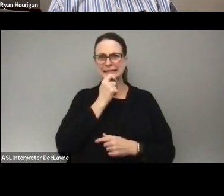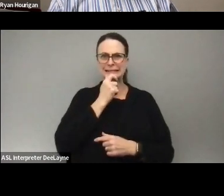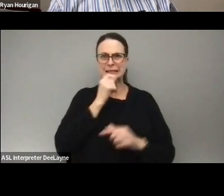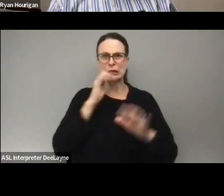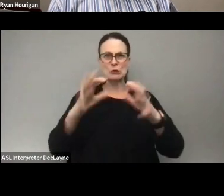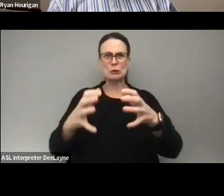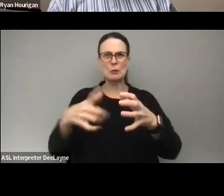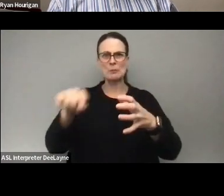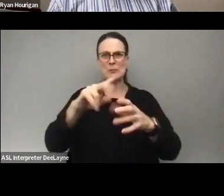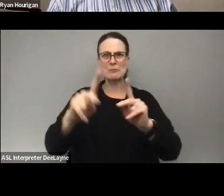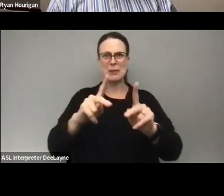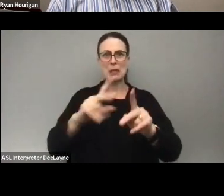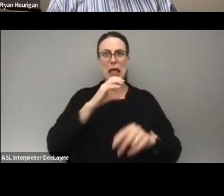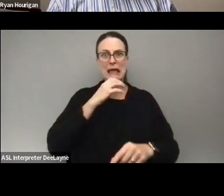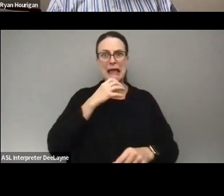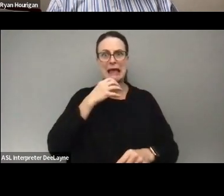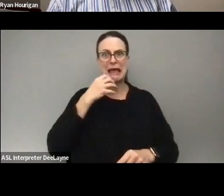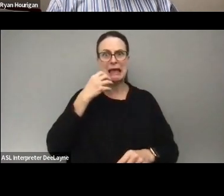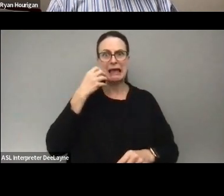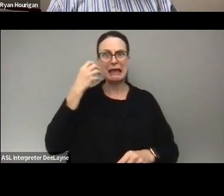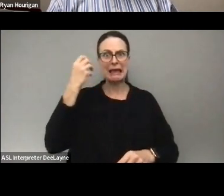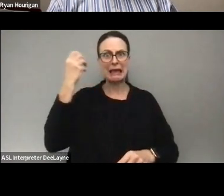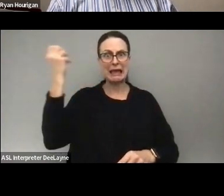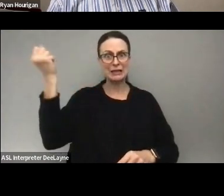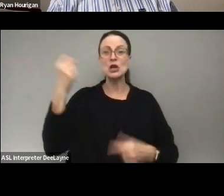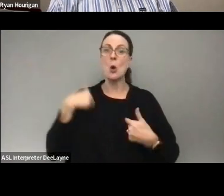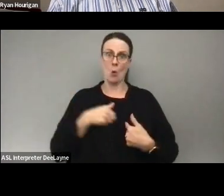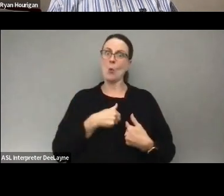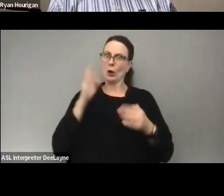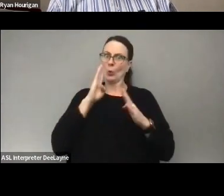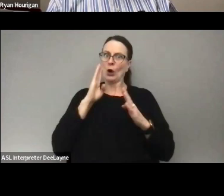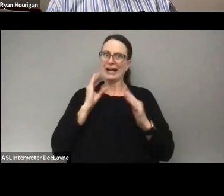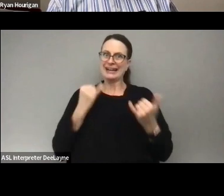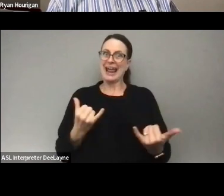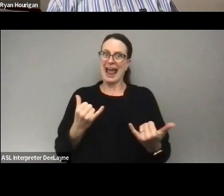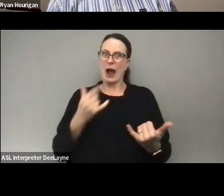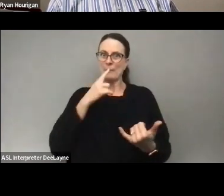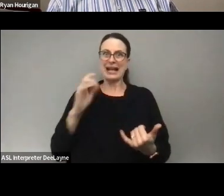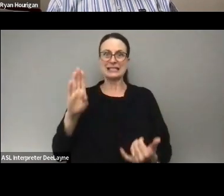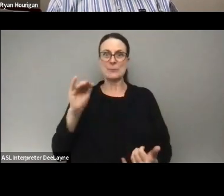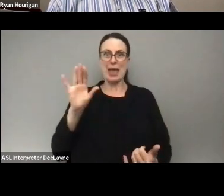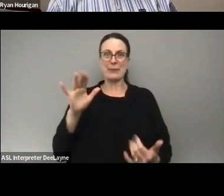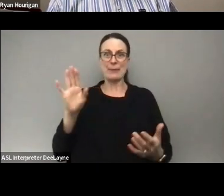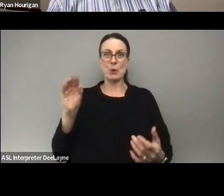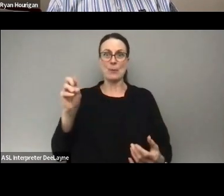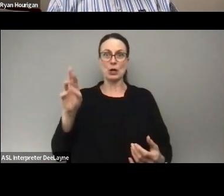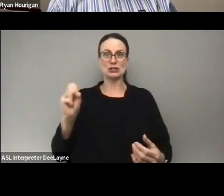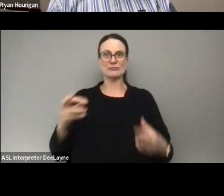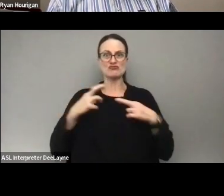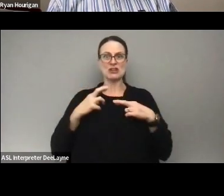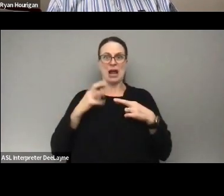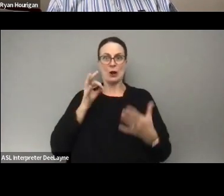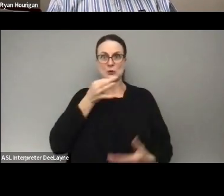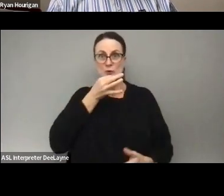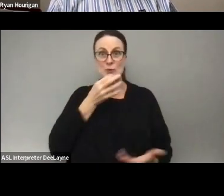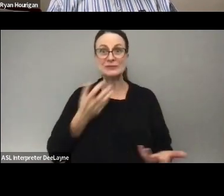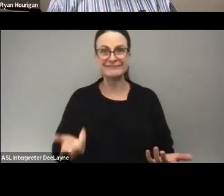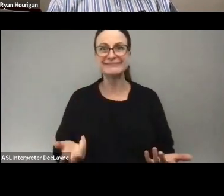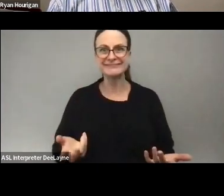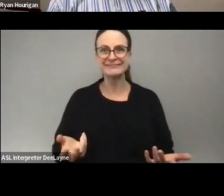which ironically we are worried about right now with the baby boomers all retiring. And what he was thinking about was how can you design a home